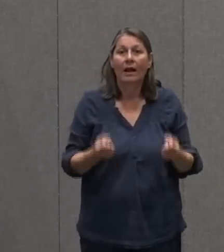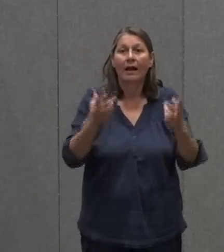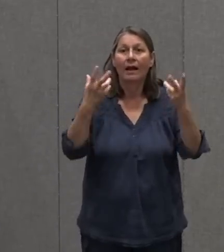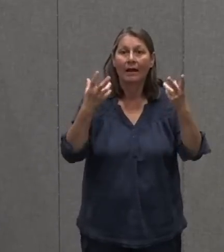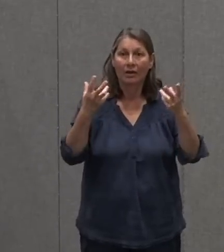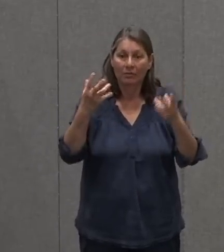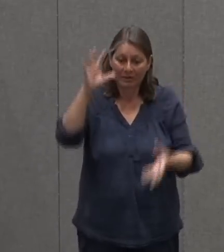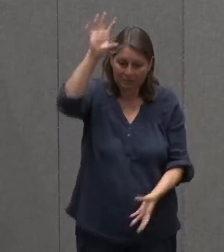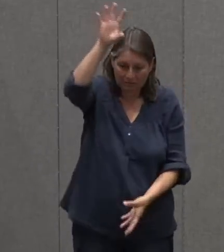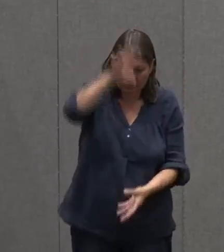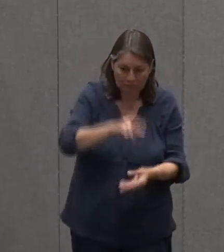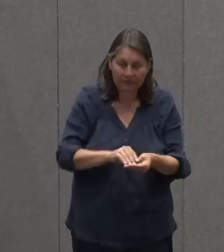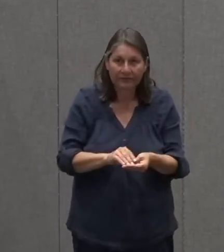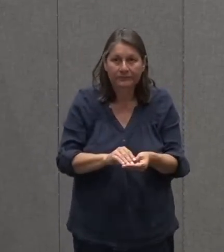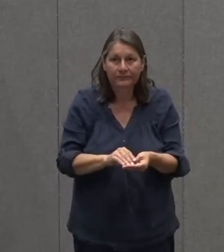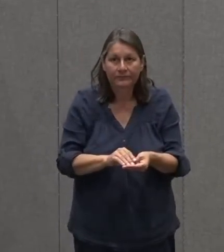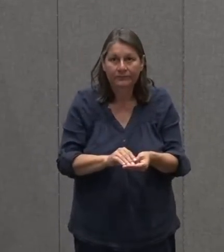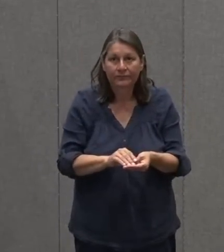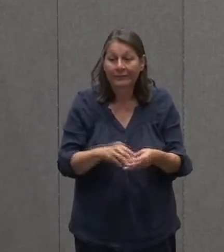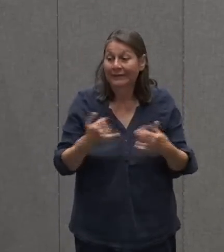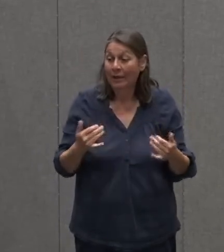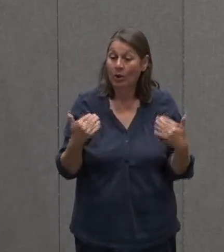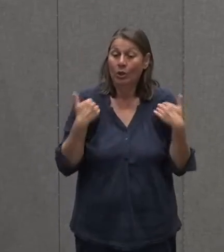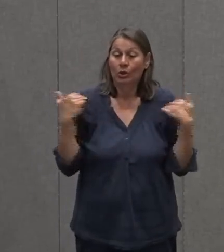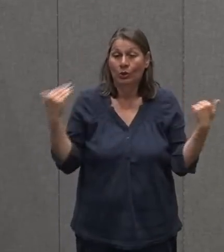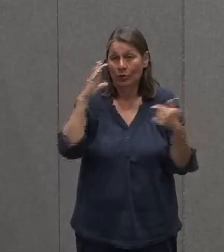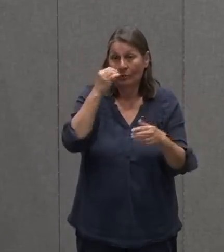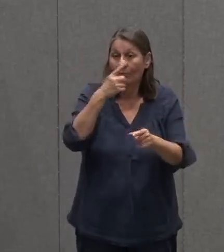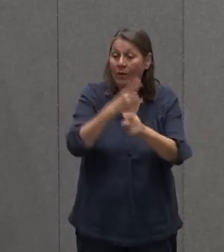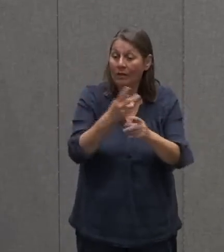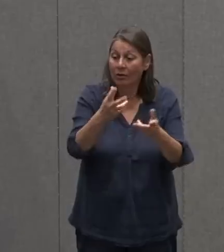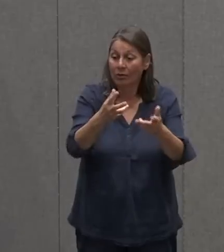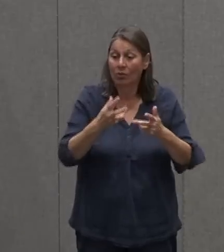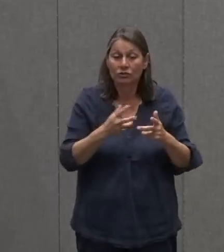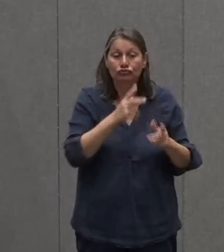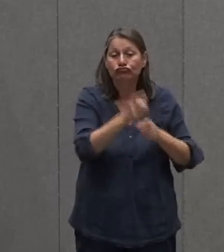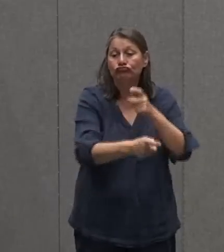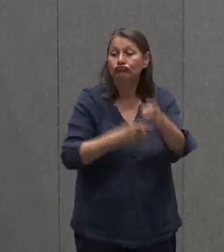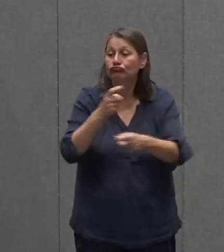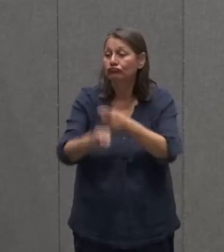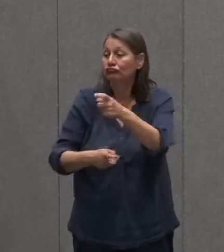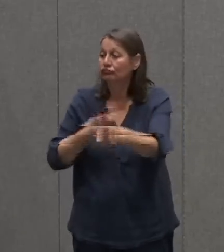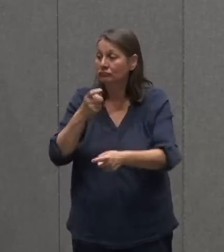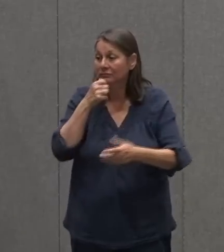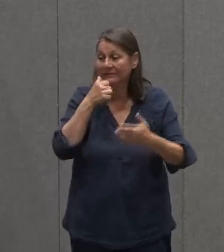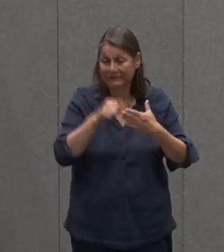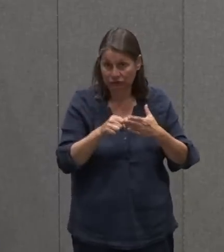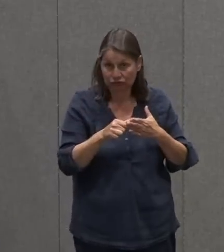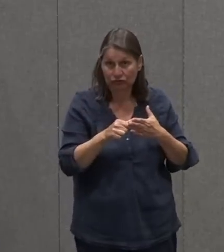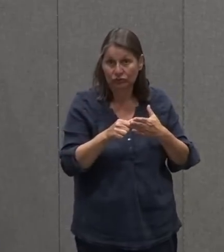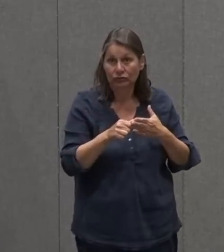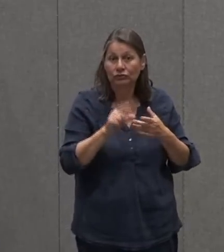Your younger brother wants to give some stickers to his classmates. Explain to him how many, how to figure out